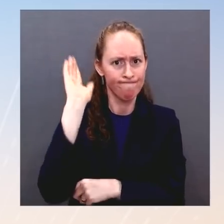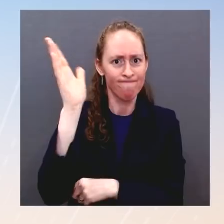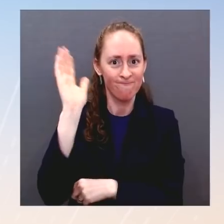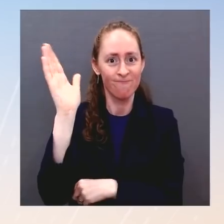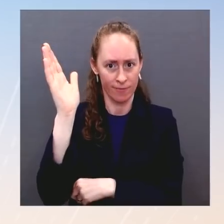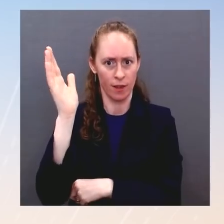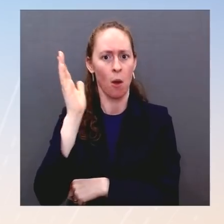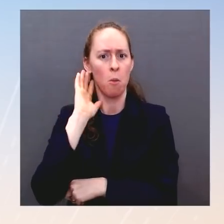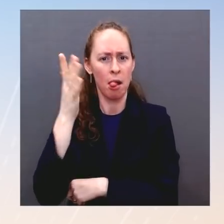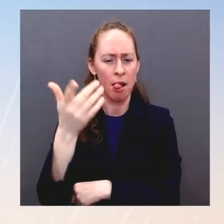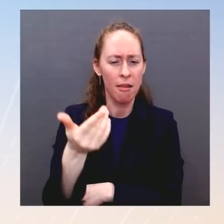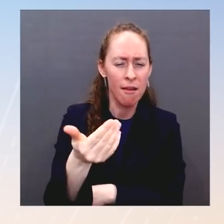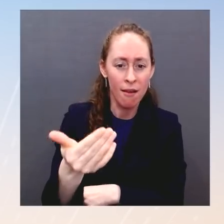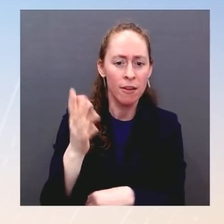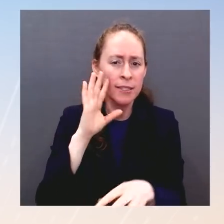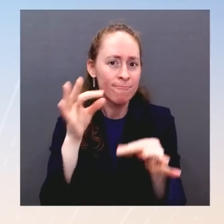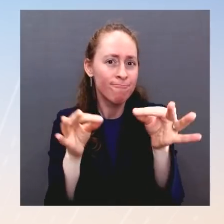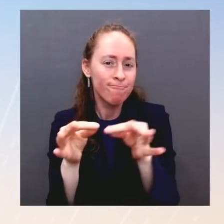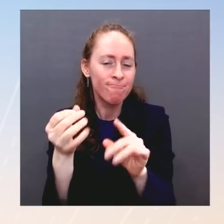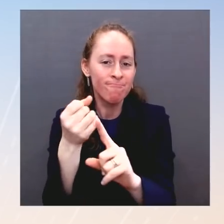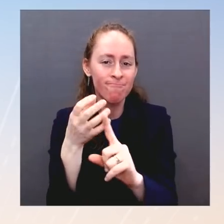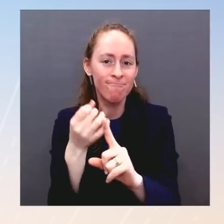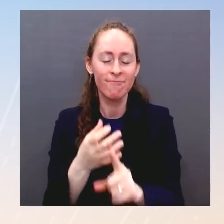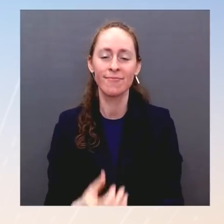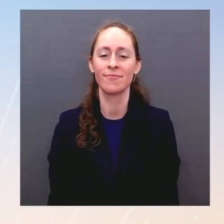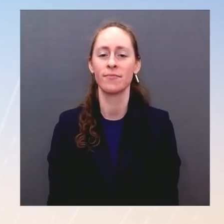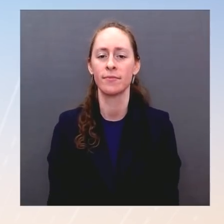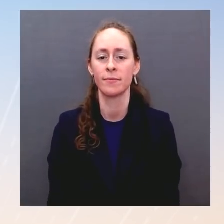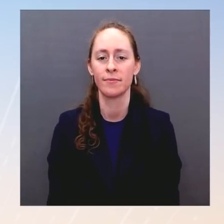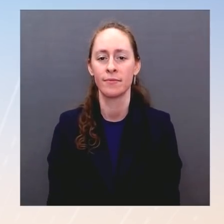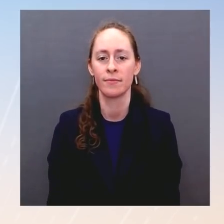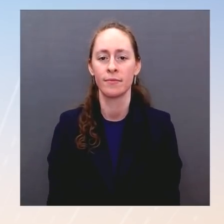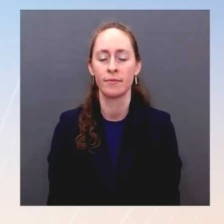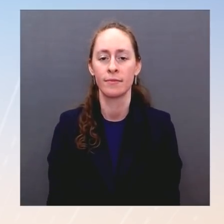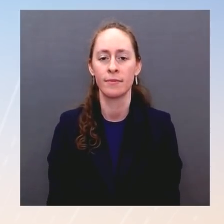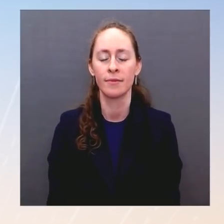will travel to Superior, Wisconsin, to discuss how the Bipartisan Infrastructure Law